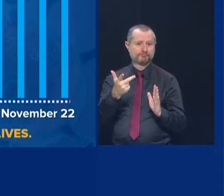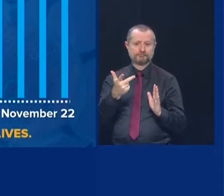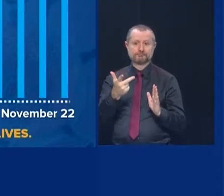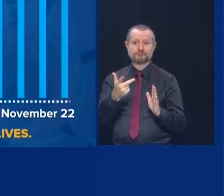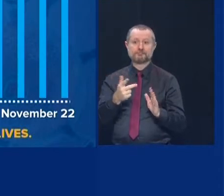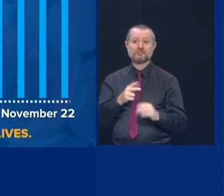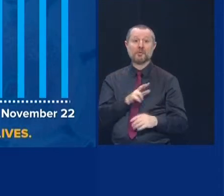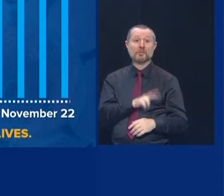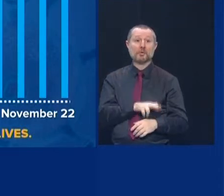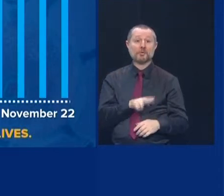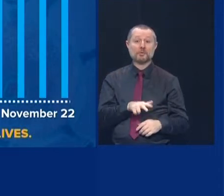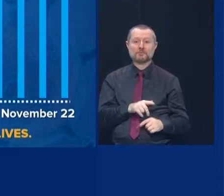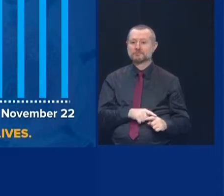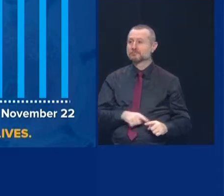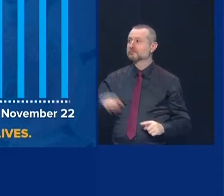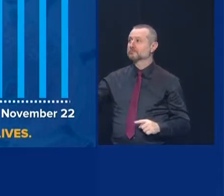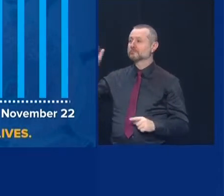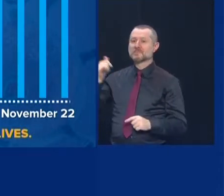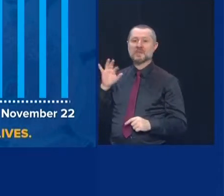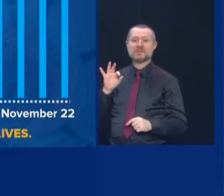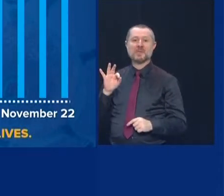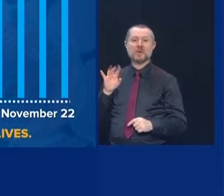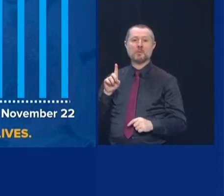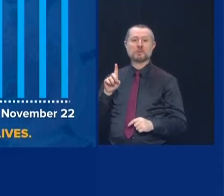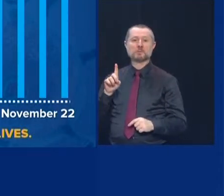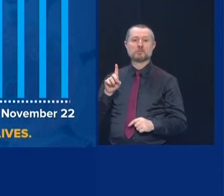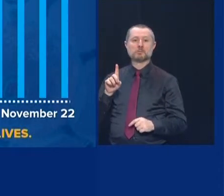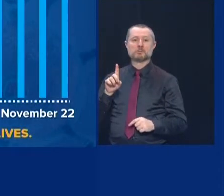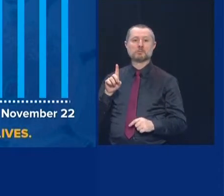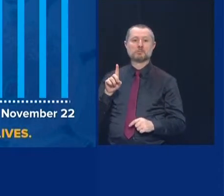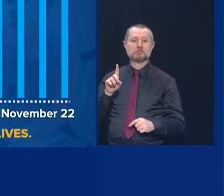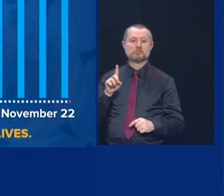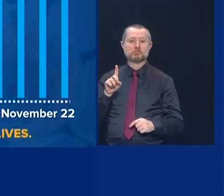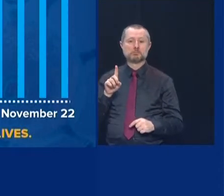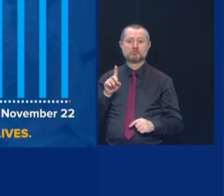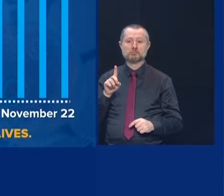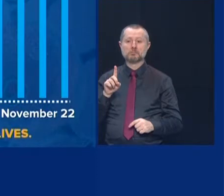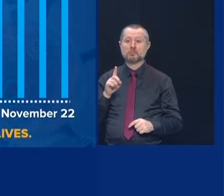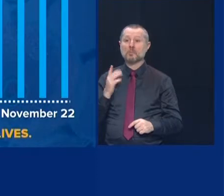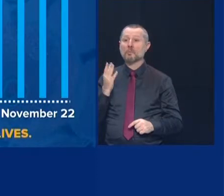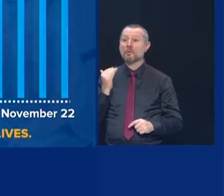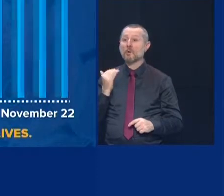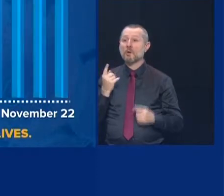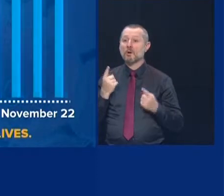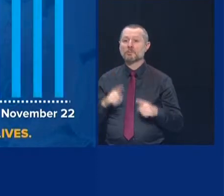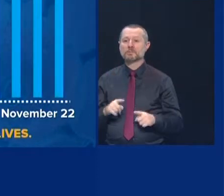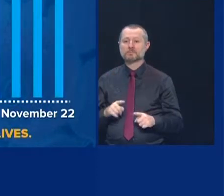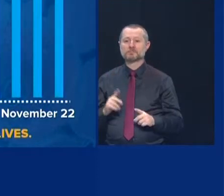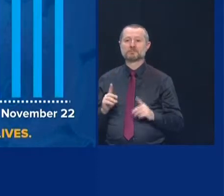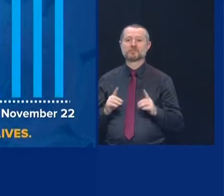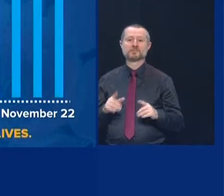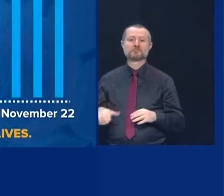THE LAST THREE WEEKS, THEY HAVE BASICALLY TRIPLED.